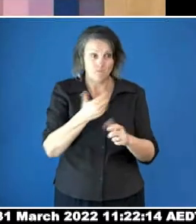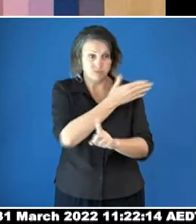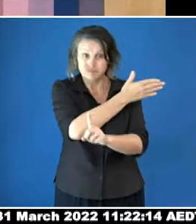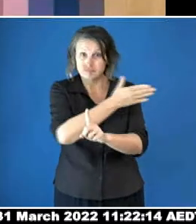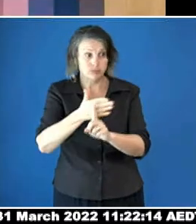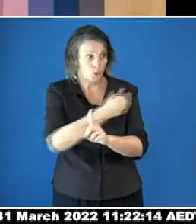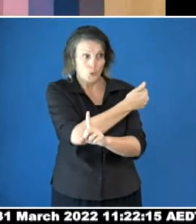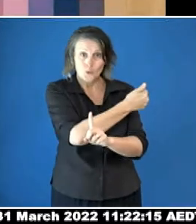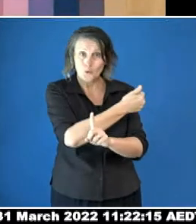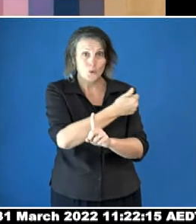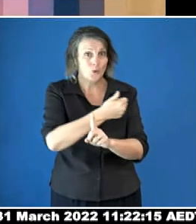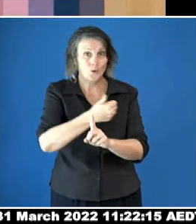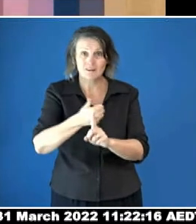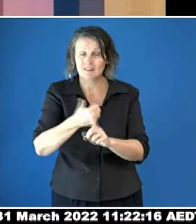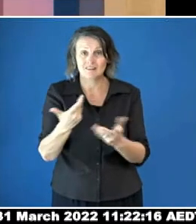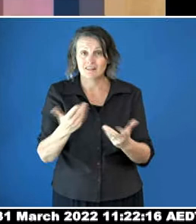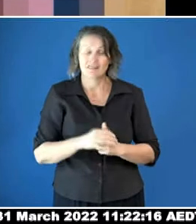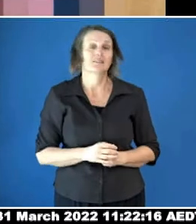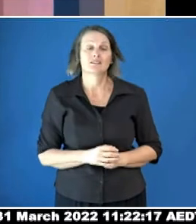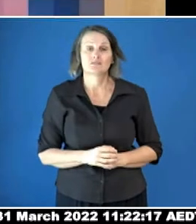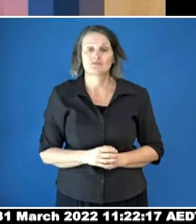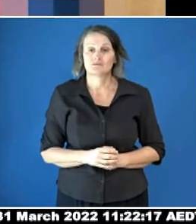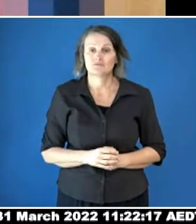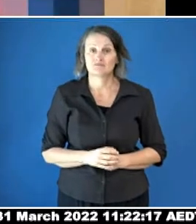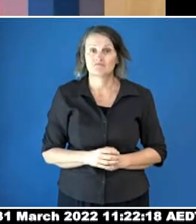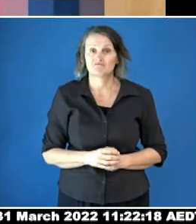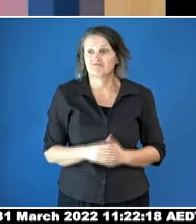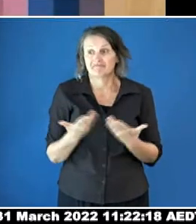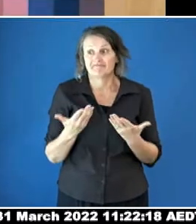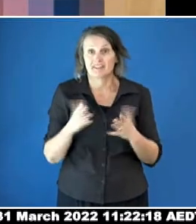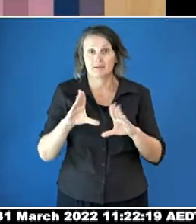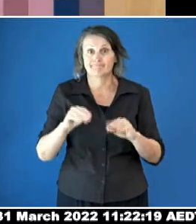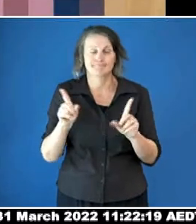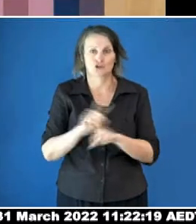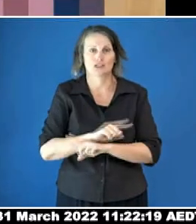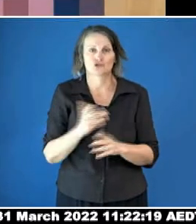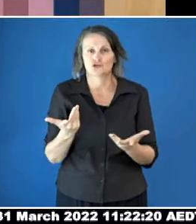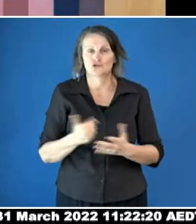a long time. And then it changed.